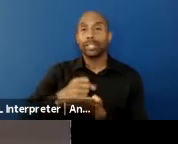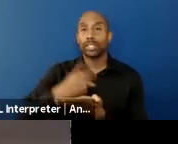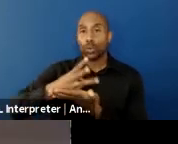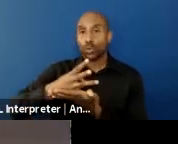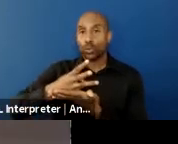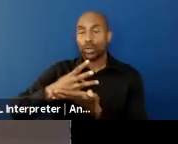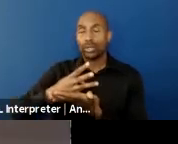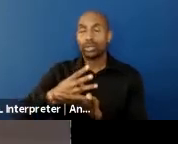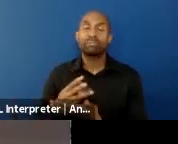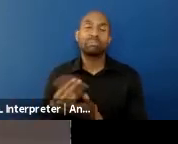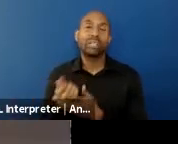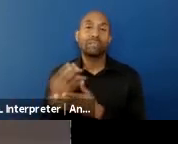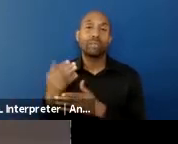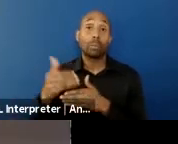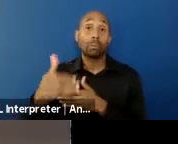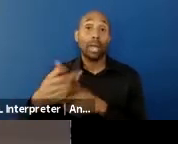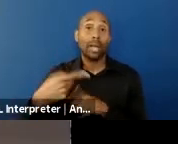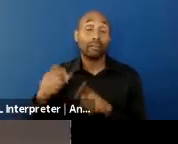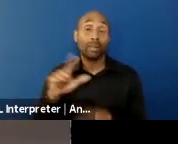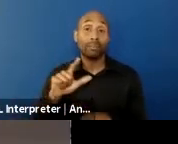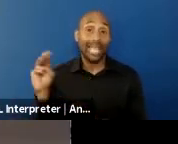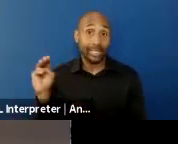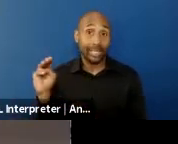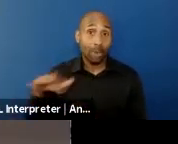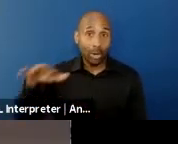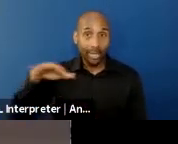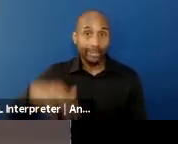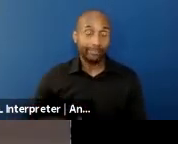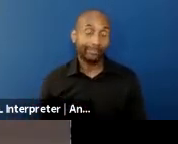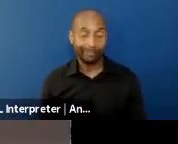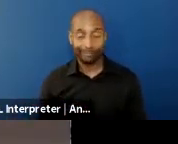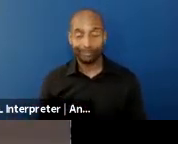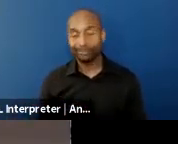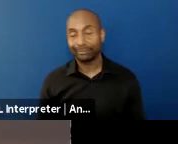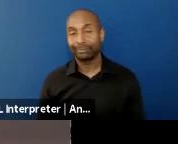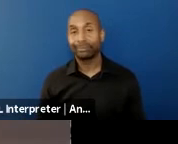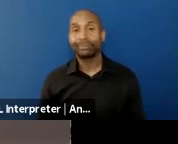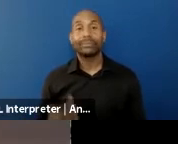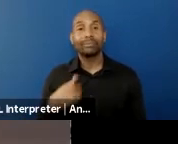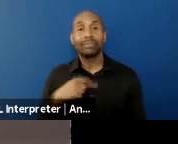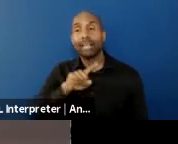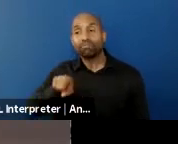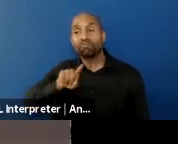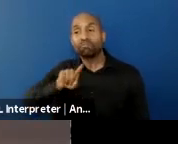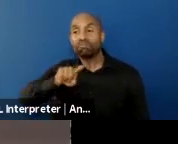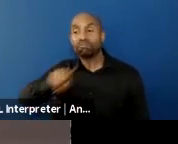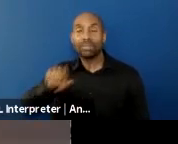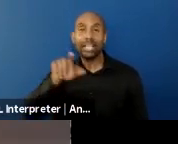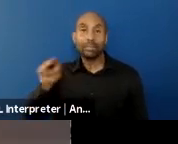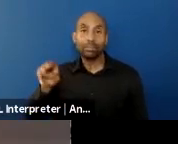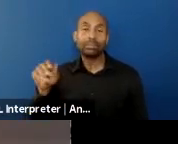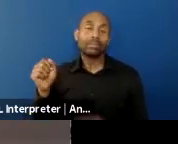A few blocks from Lexington Market. I went there often on lunch breaks.